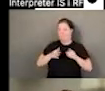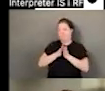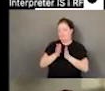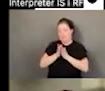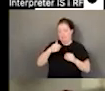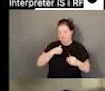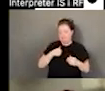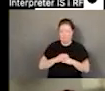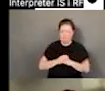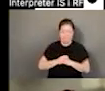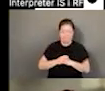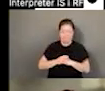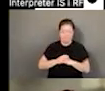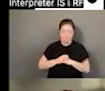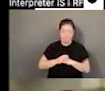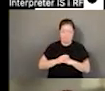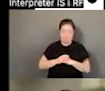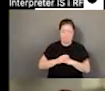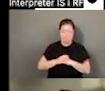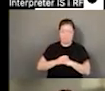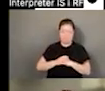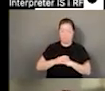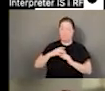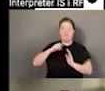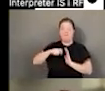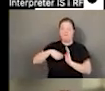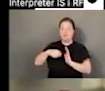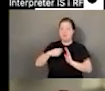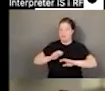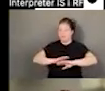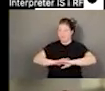The report from this project, it will be in Norwegian,